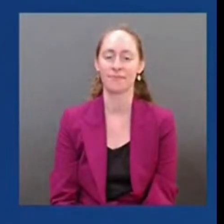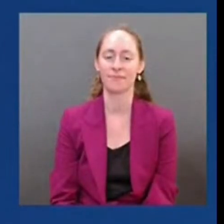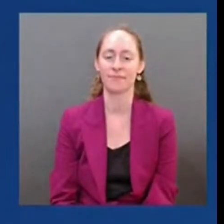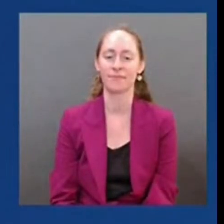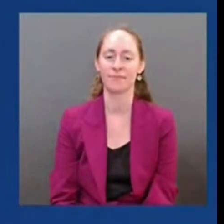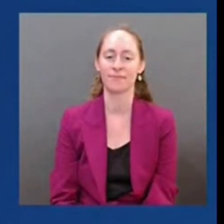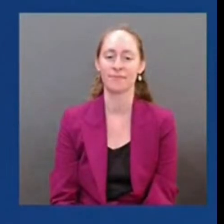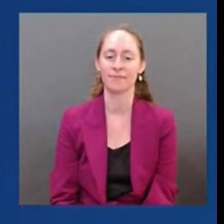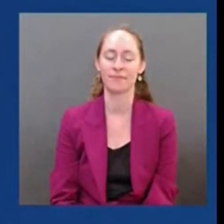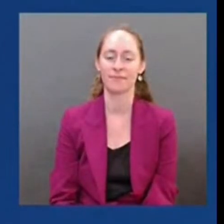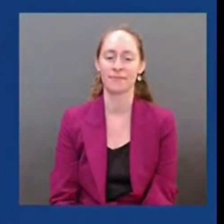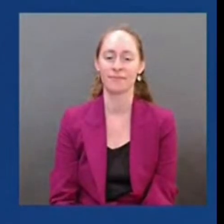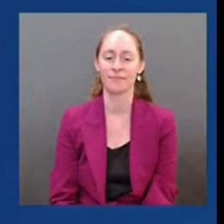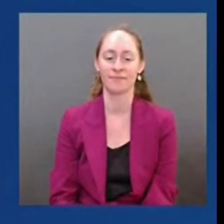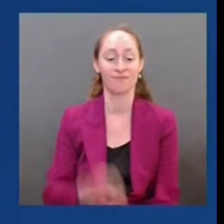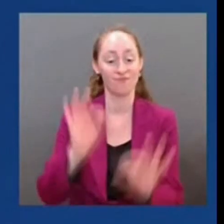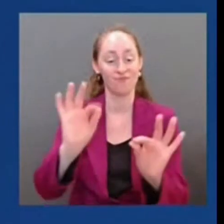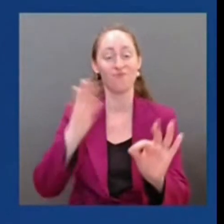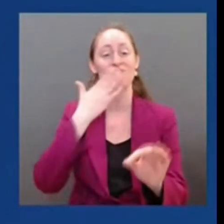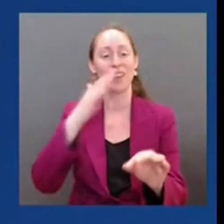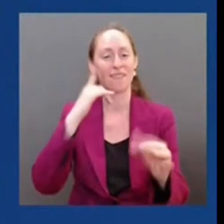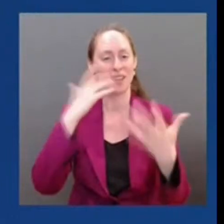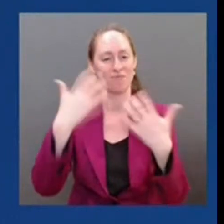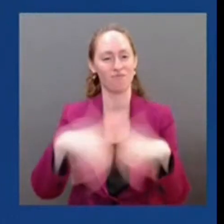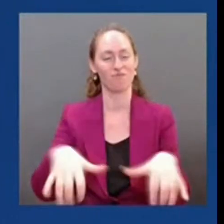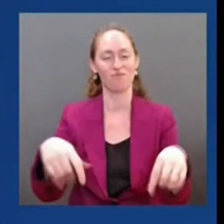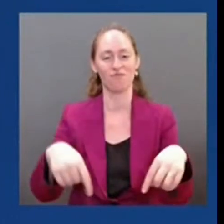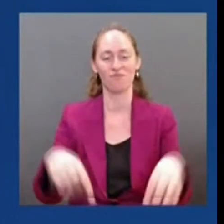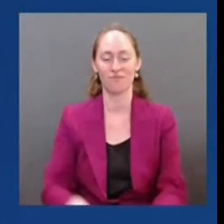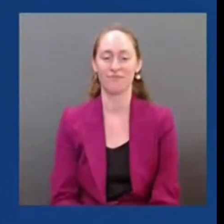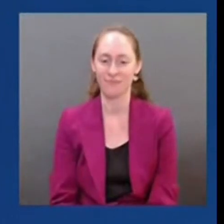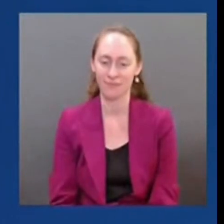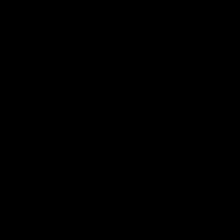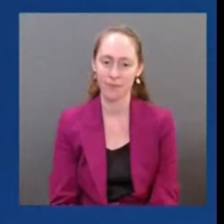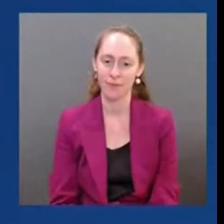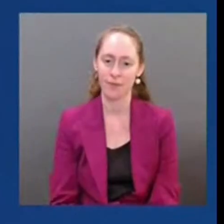THANK YOU, DOCTORS FOR DOING